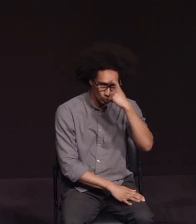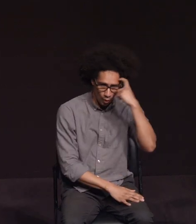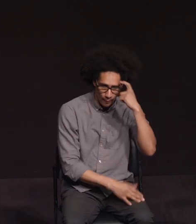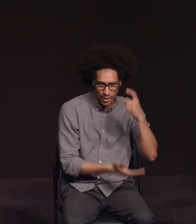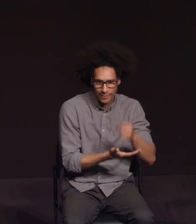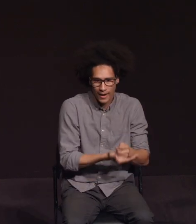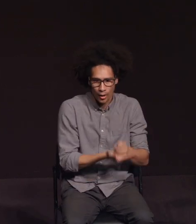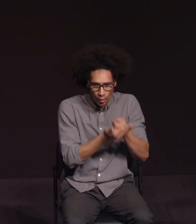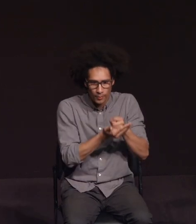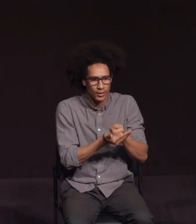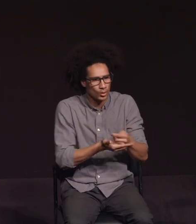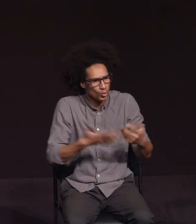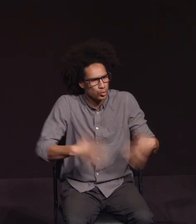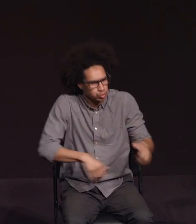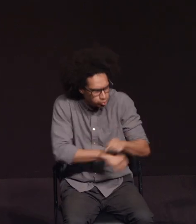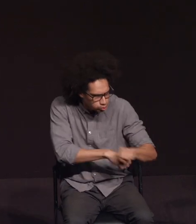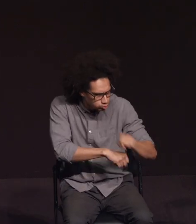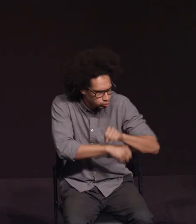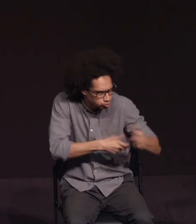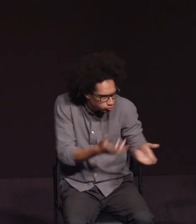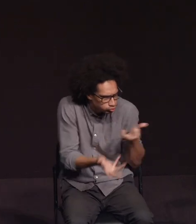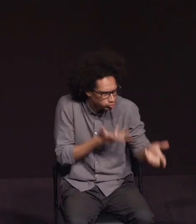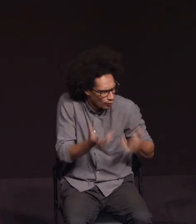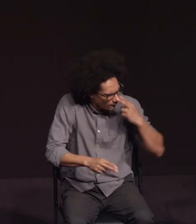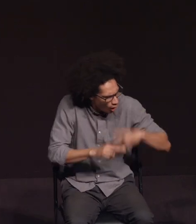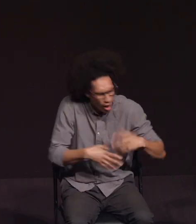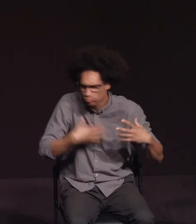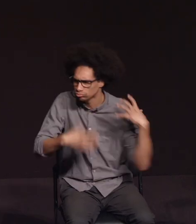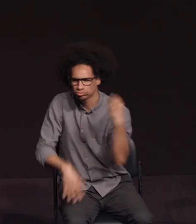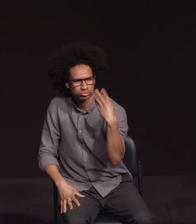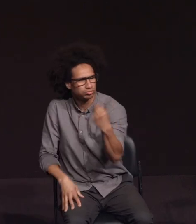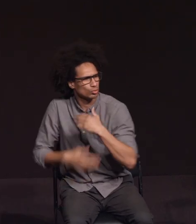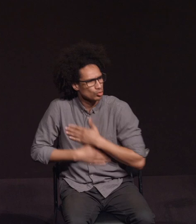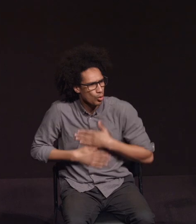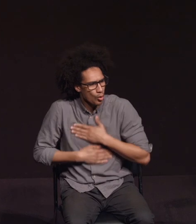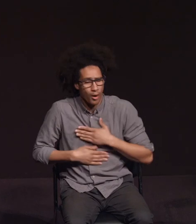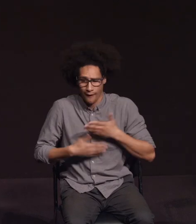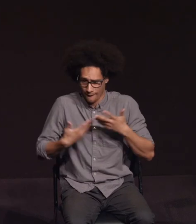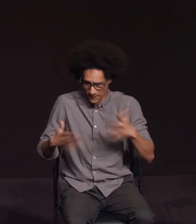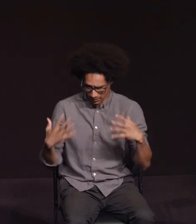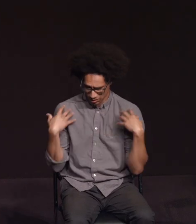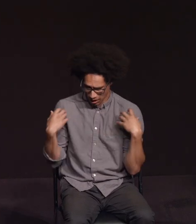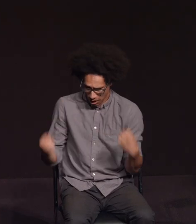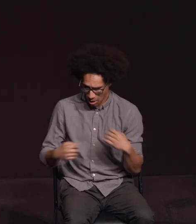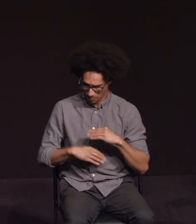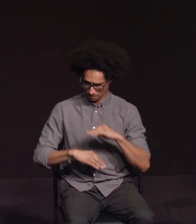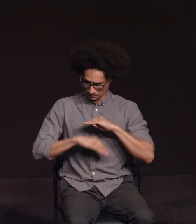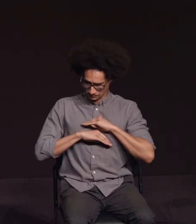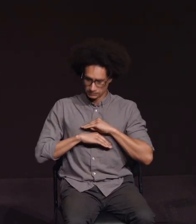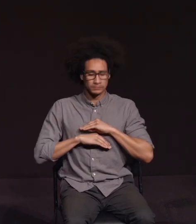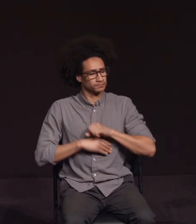And then as I was helping her through her healing journey, she went back to live with her mother and then I